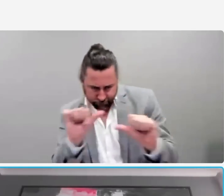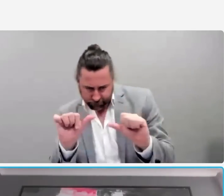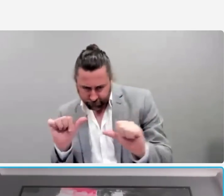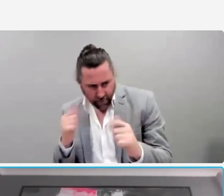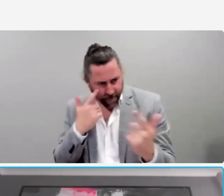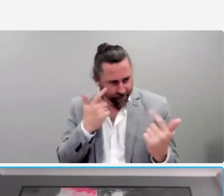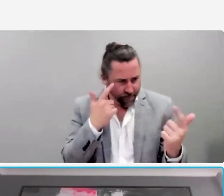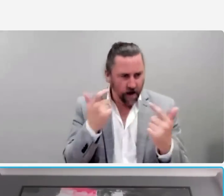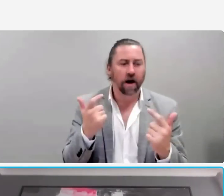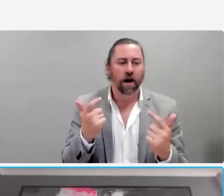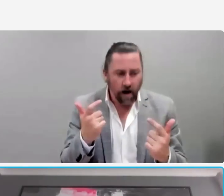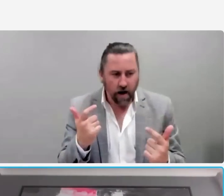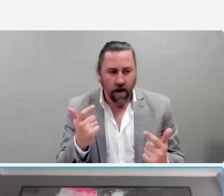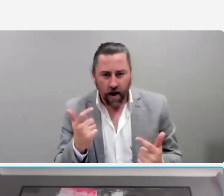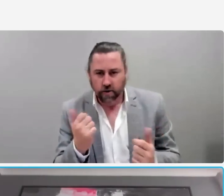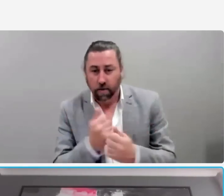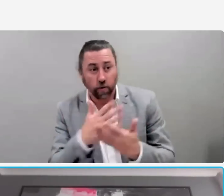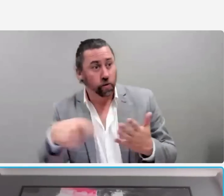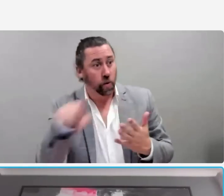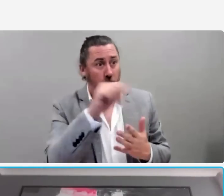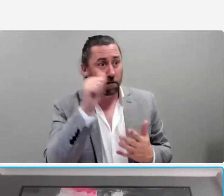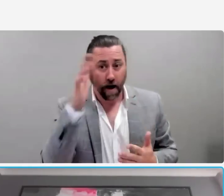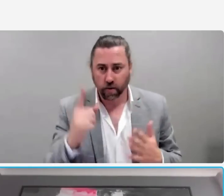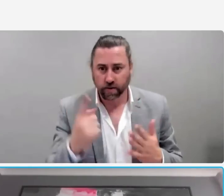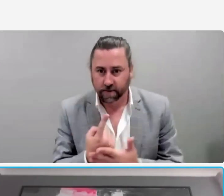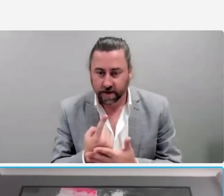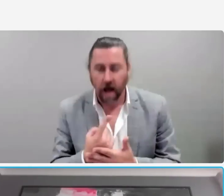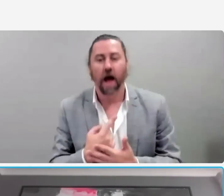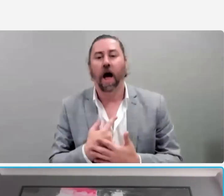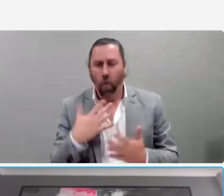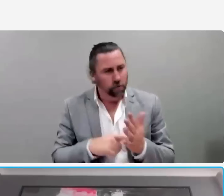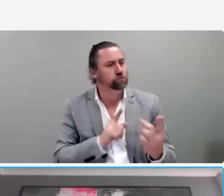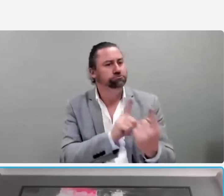public consultation to make sure as many people can have their say.